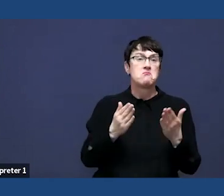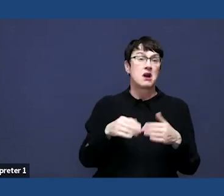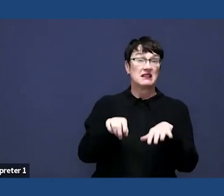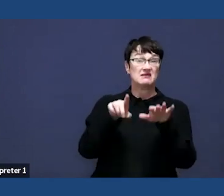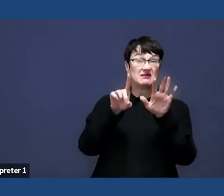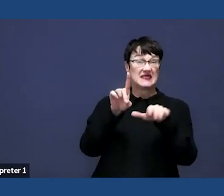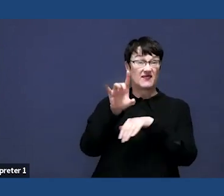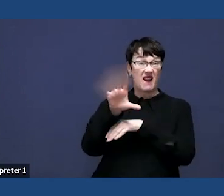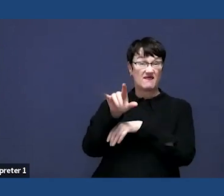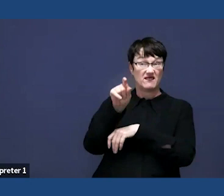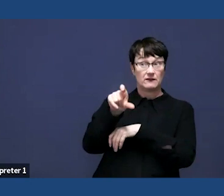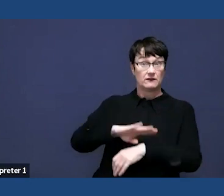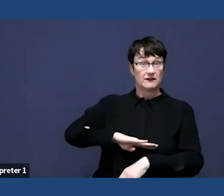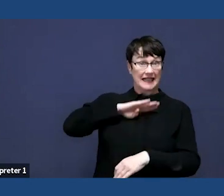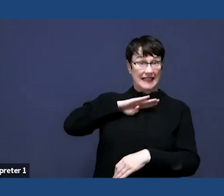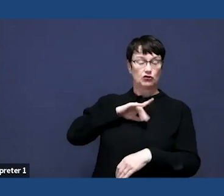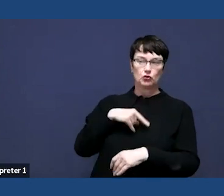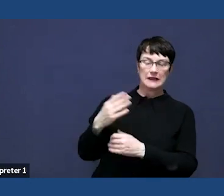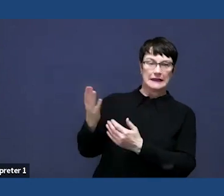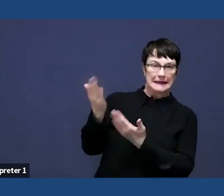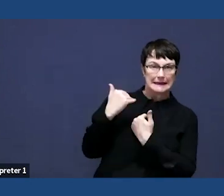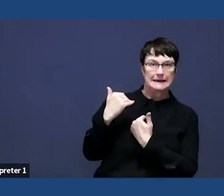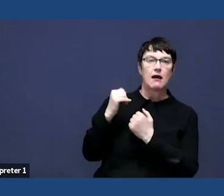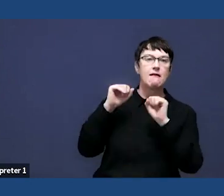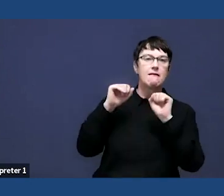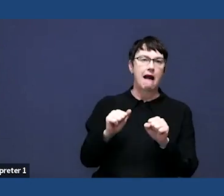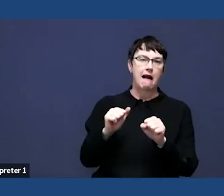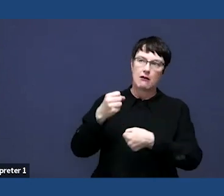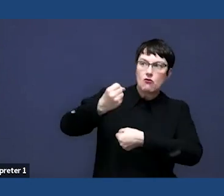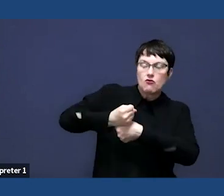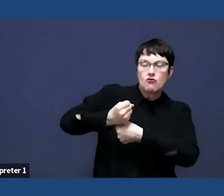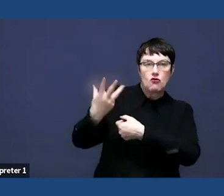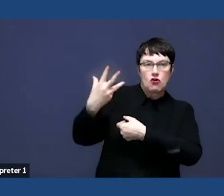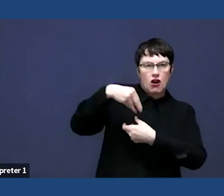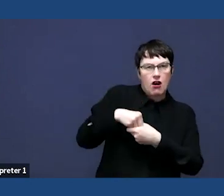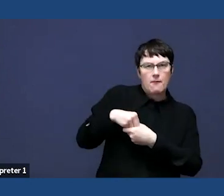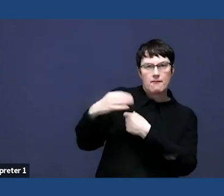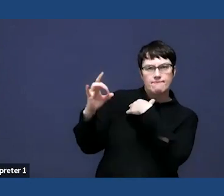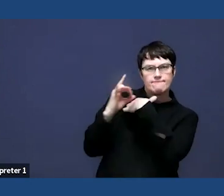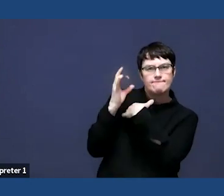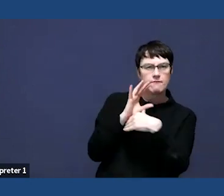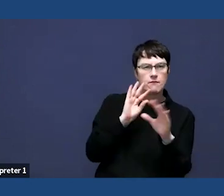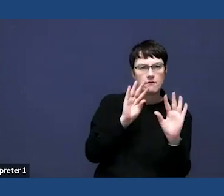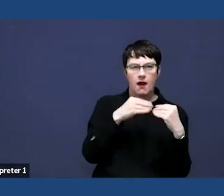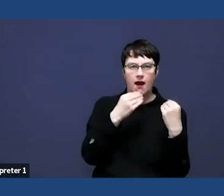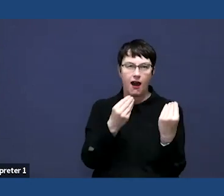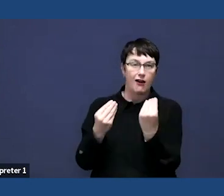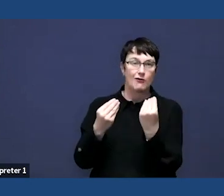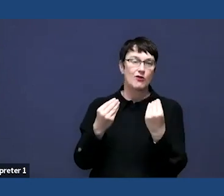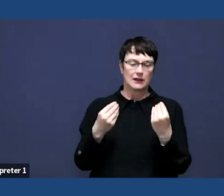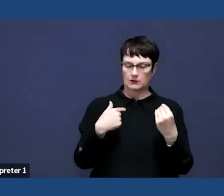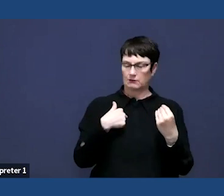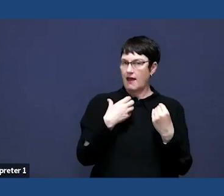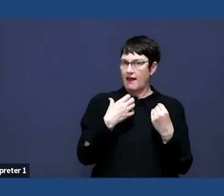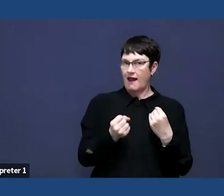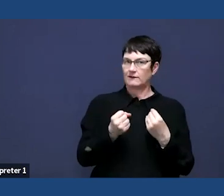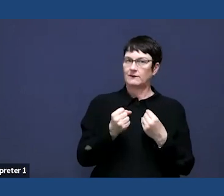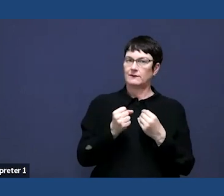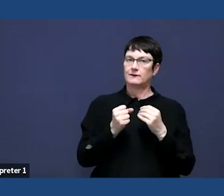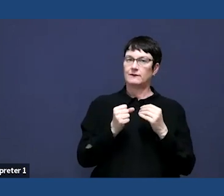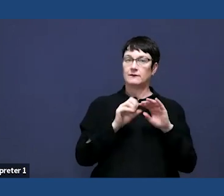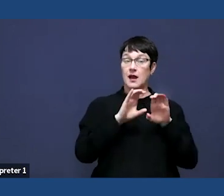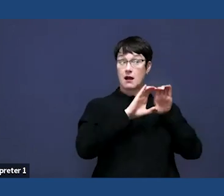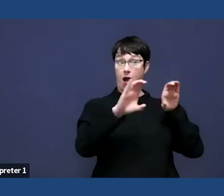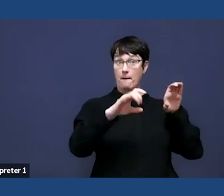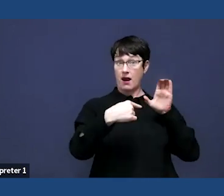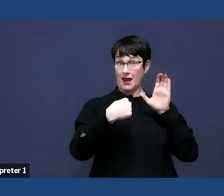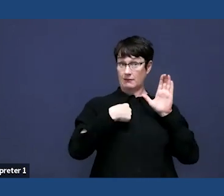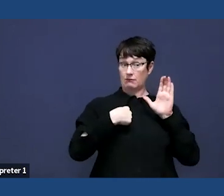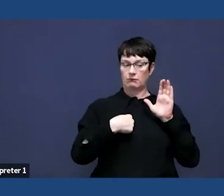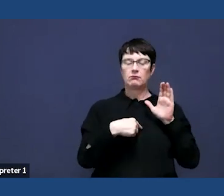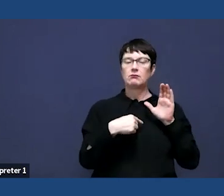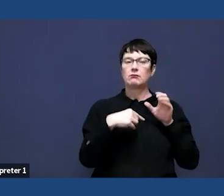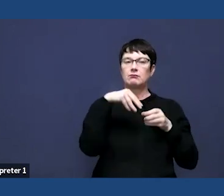As an employer, we do have an obligation as 20% of caregivers -- so there are 20% of